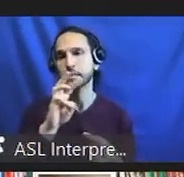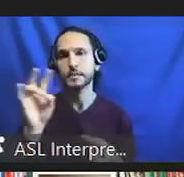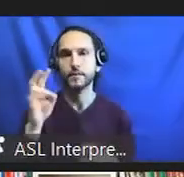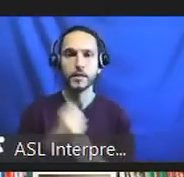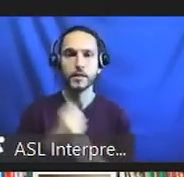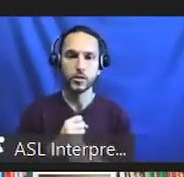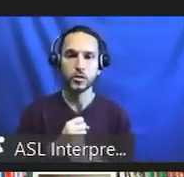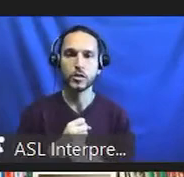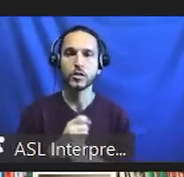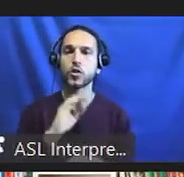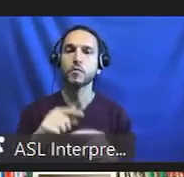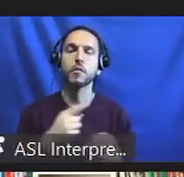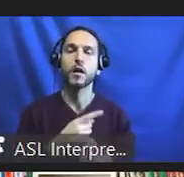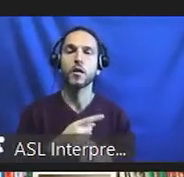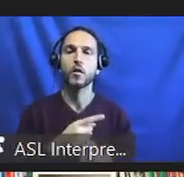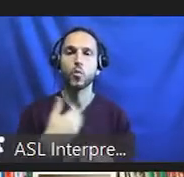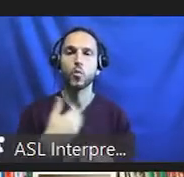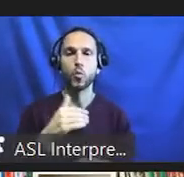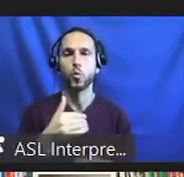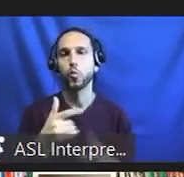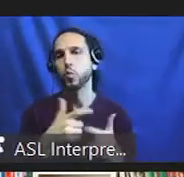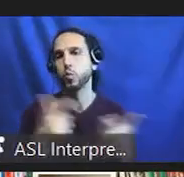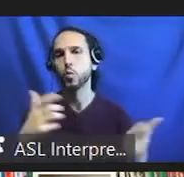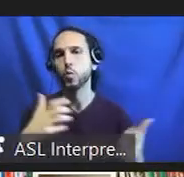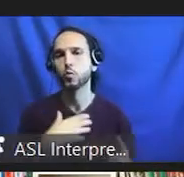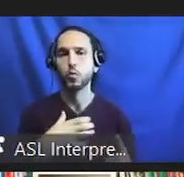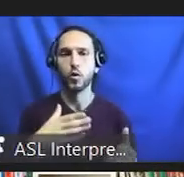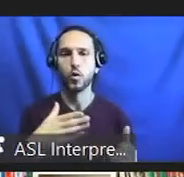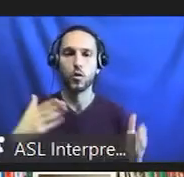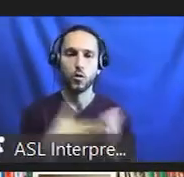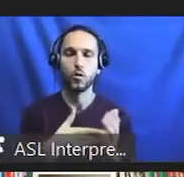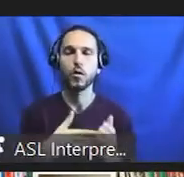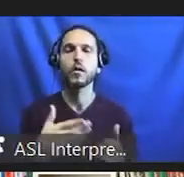You talk about class-action lawsuits there are numerous lawsuits.